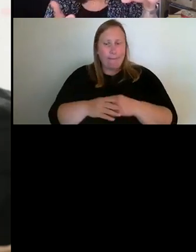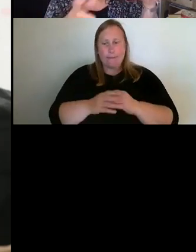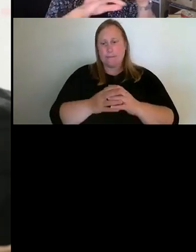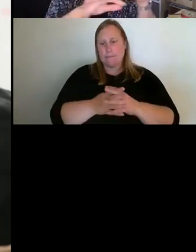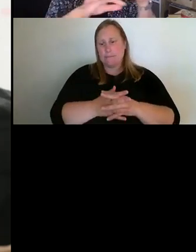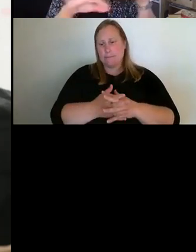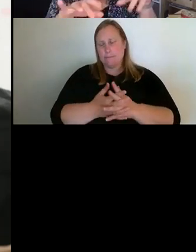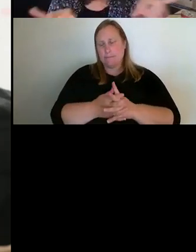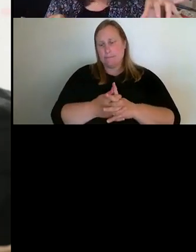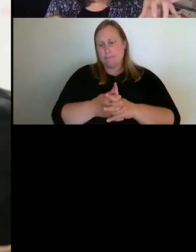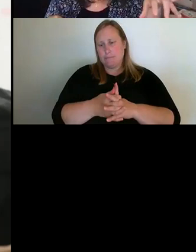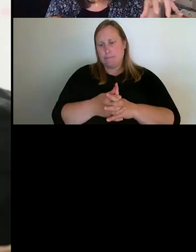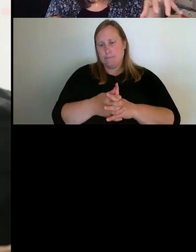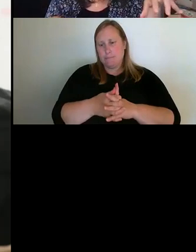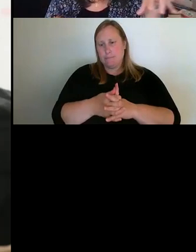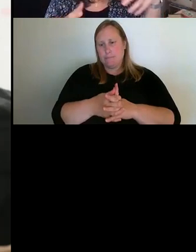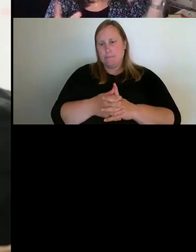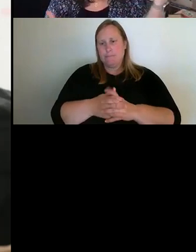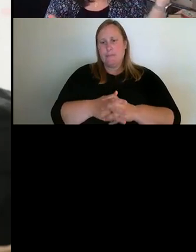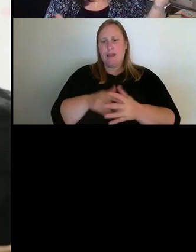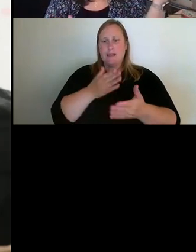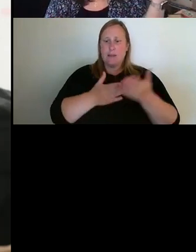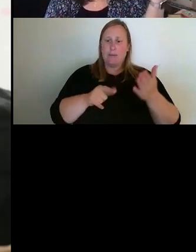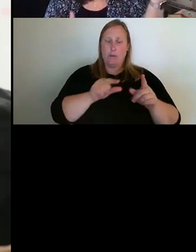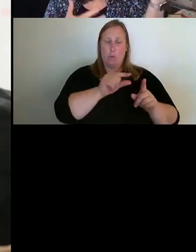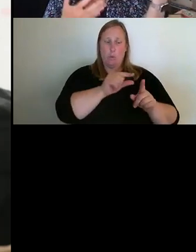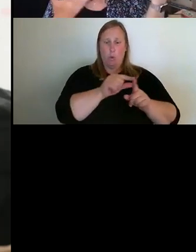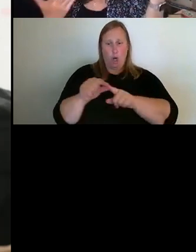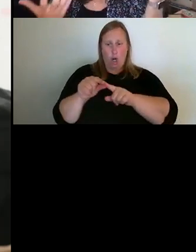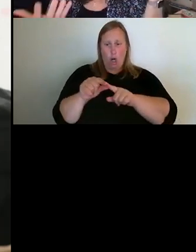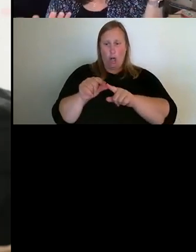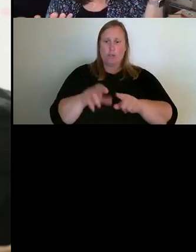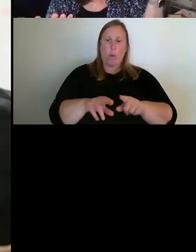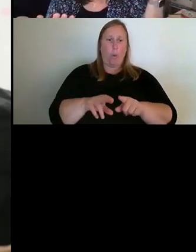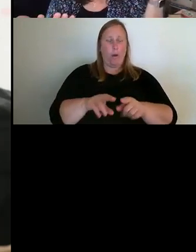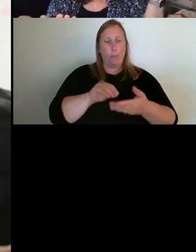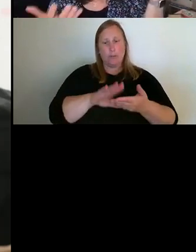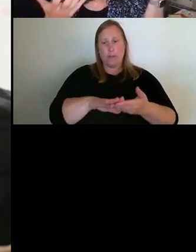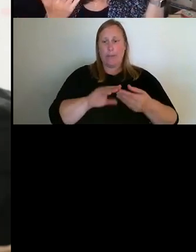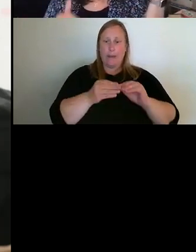in your words, others would just put a one or a two.